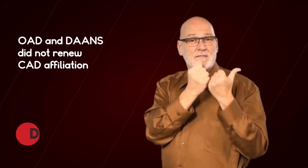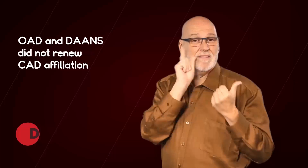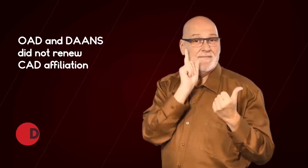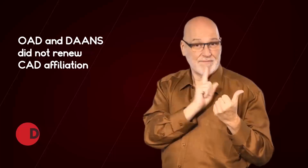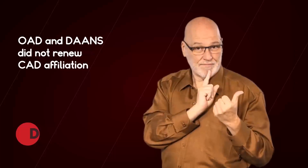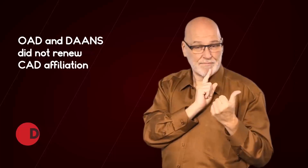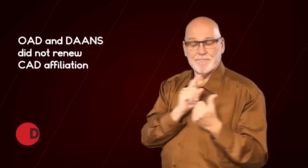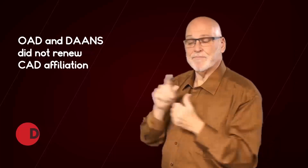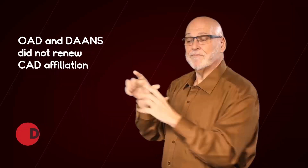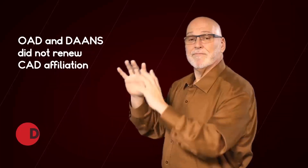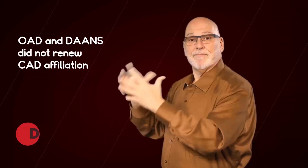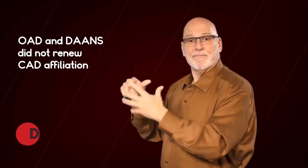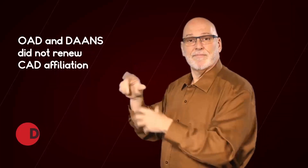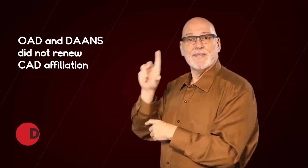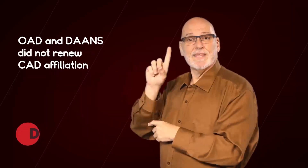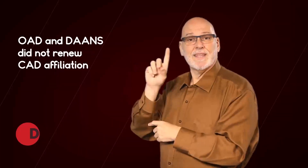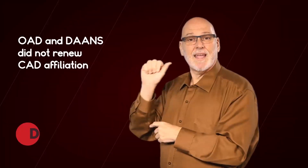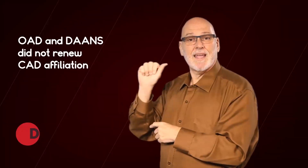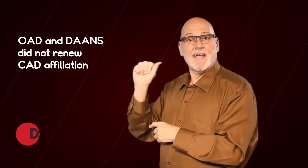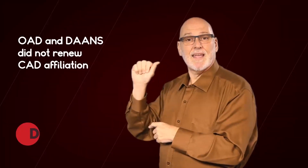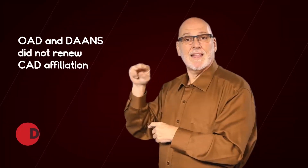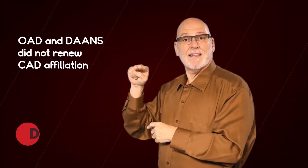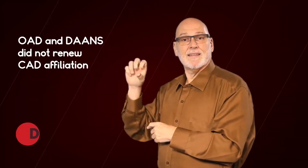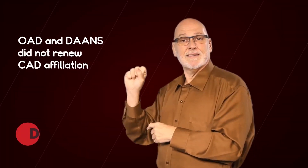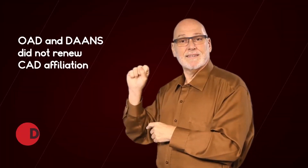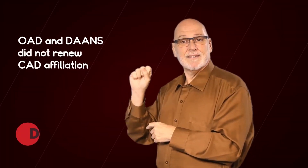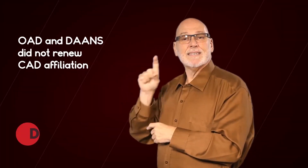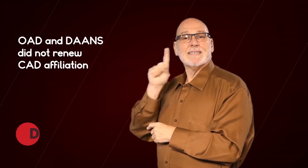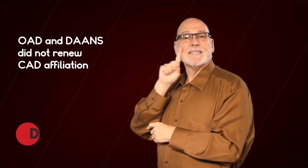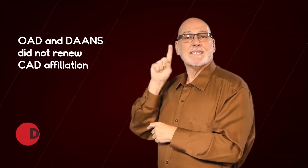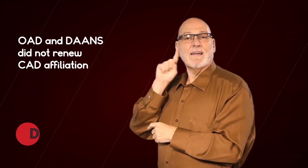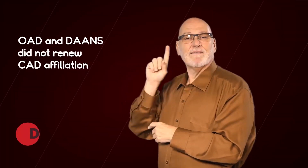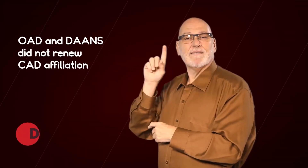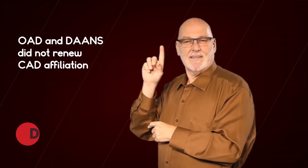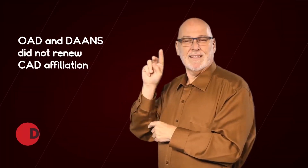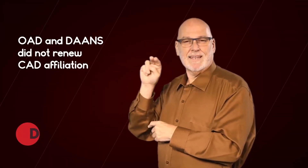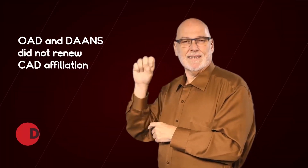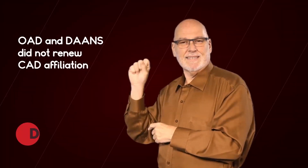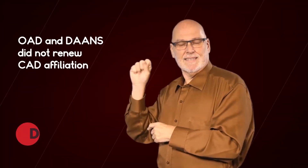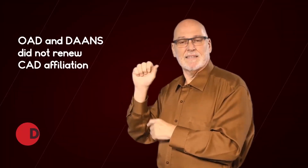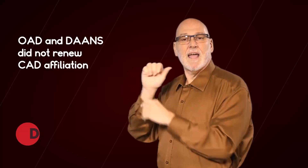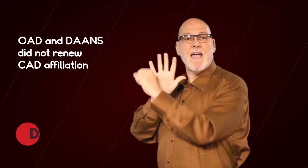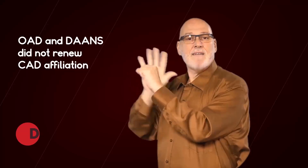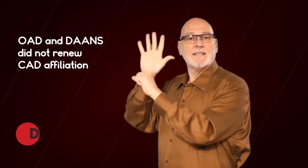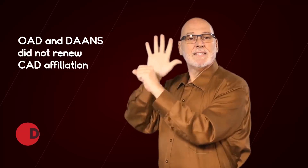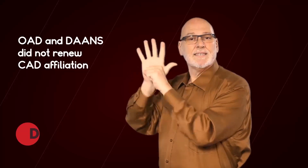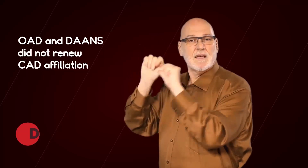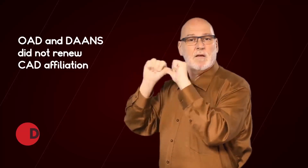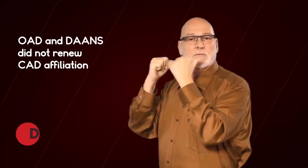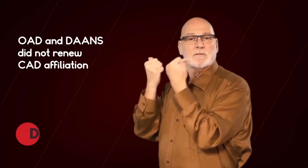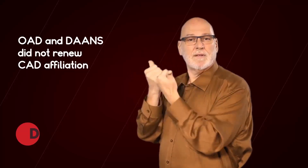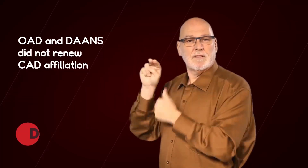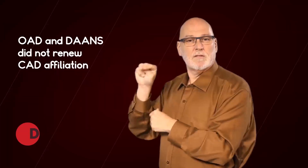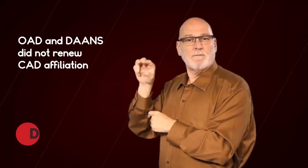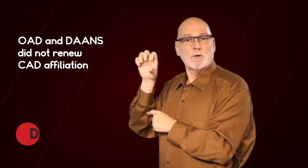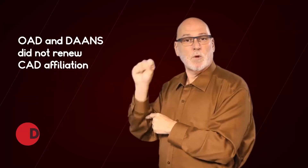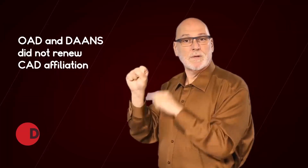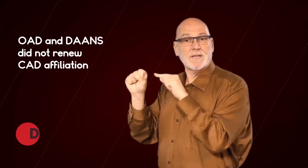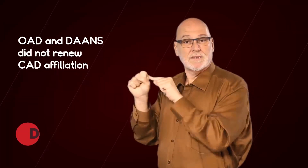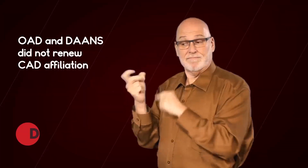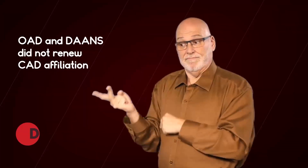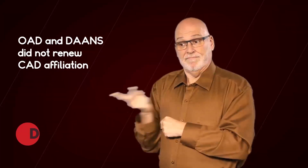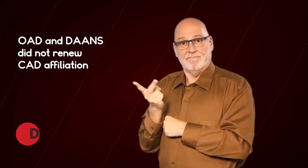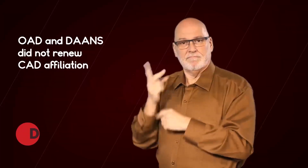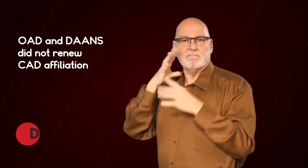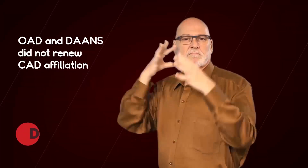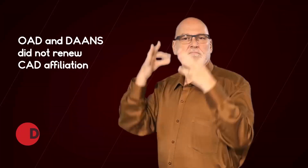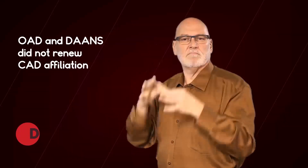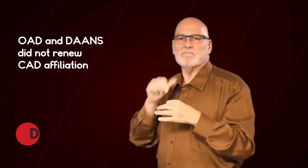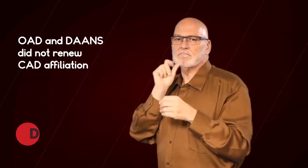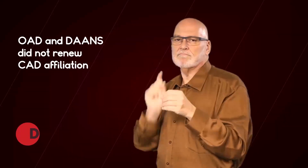the Deaf and Deafness Advocacy Association Nova Scotia, DAANS did not renew